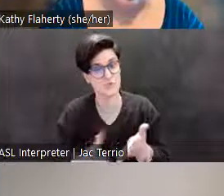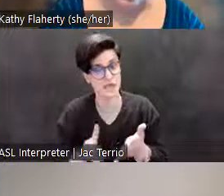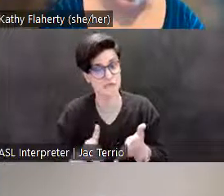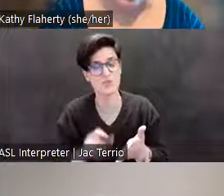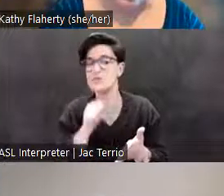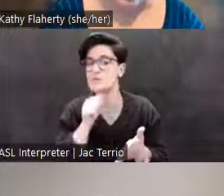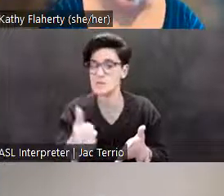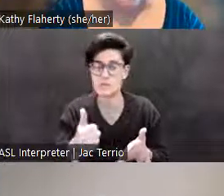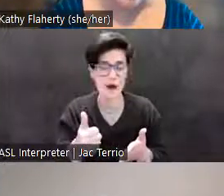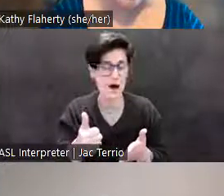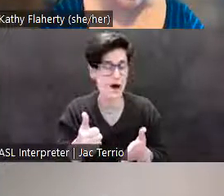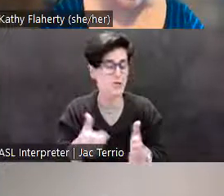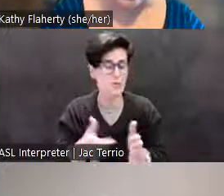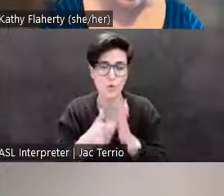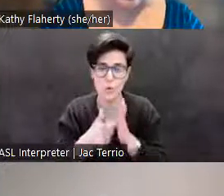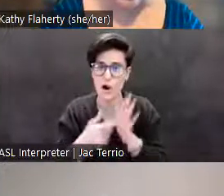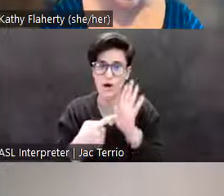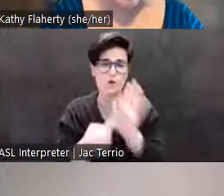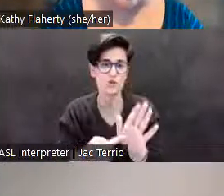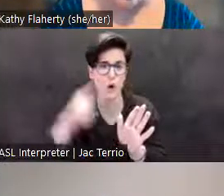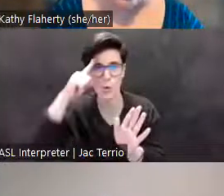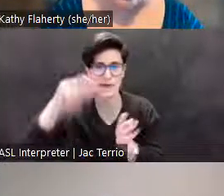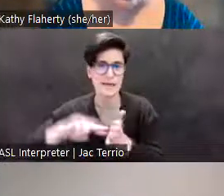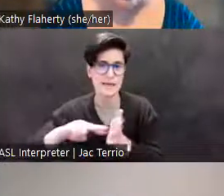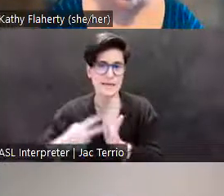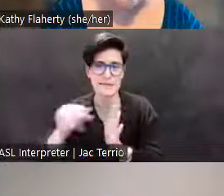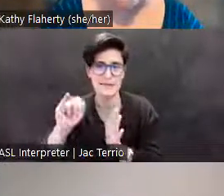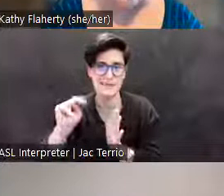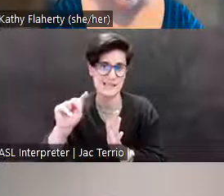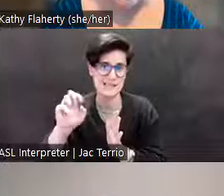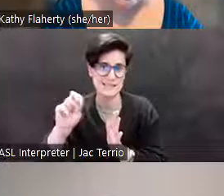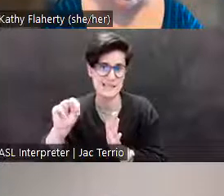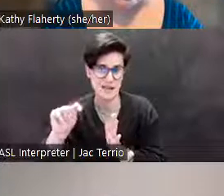to discriminate against you. 15:30:10 It could be that the employer made